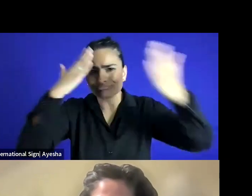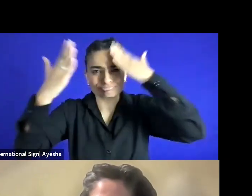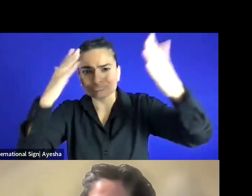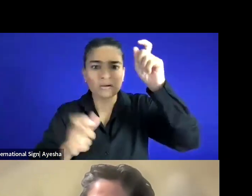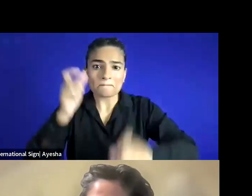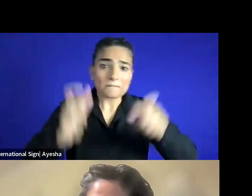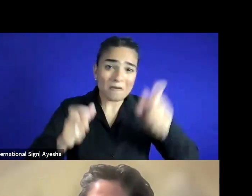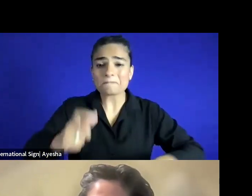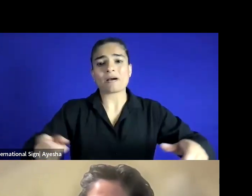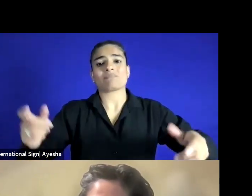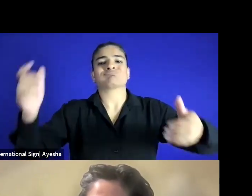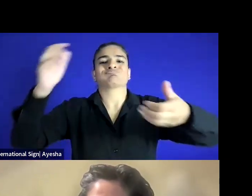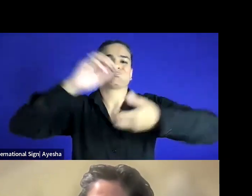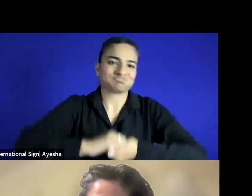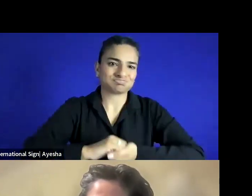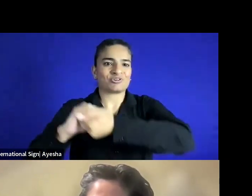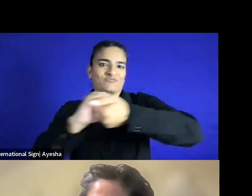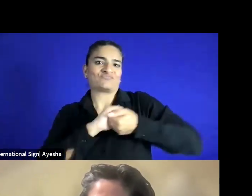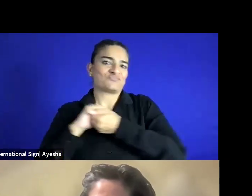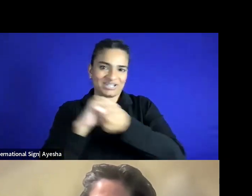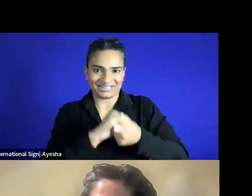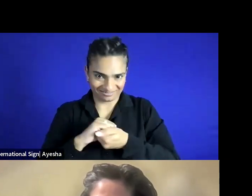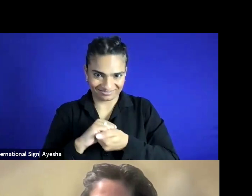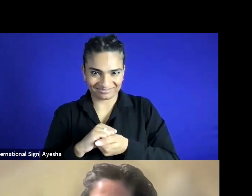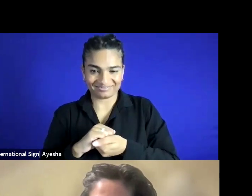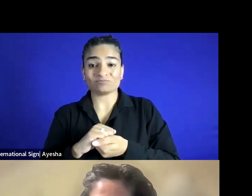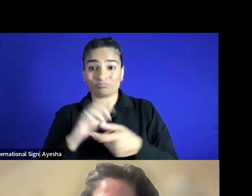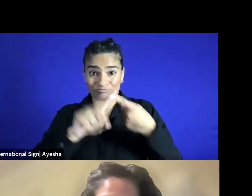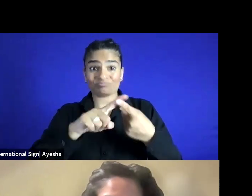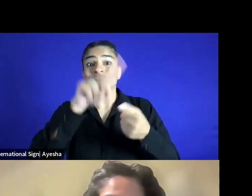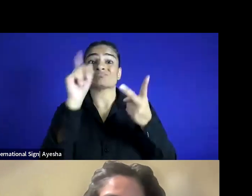Then the other exciting part that I want to share with you is the forum kitchen table.